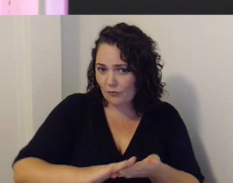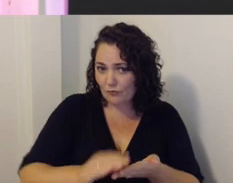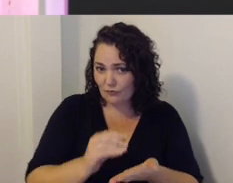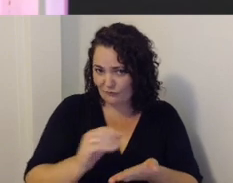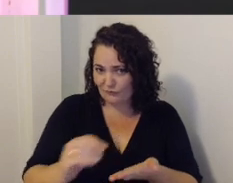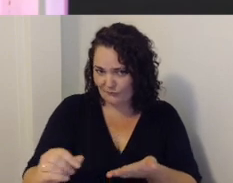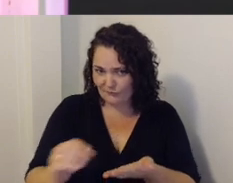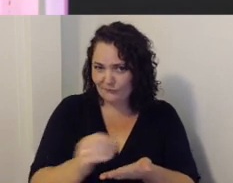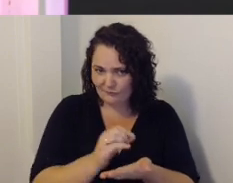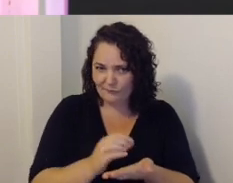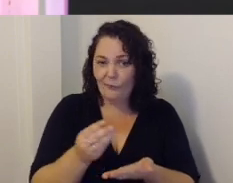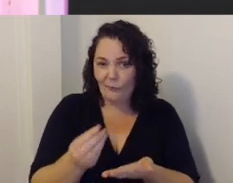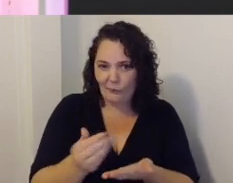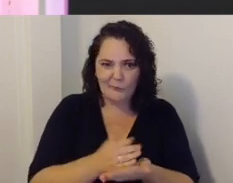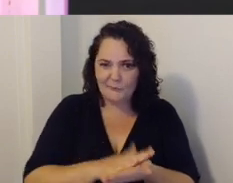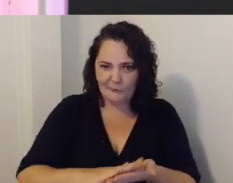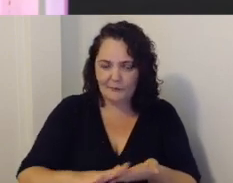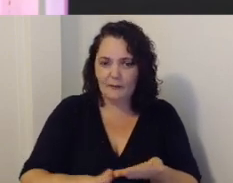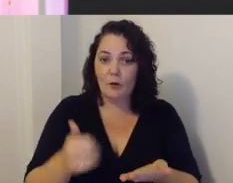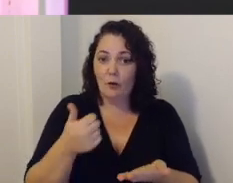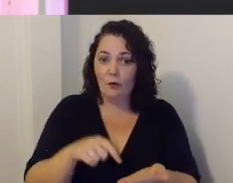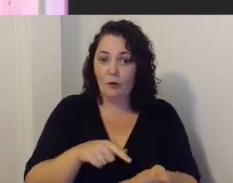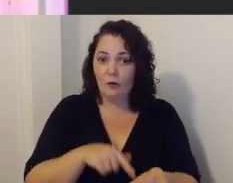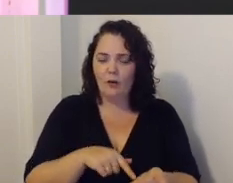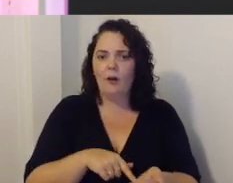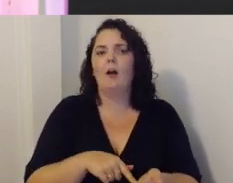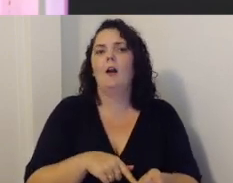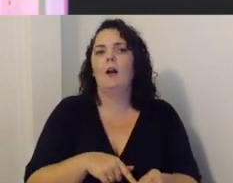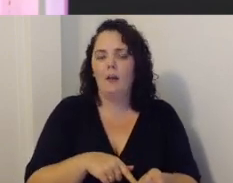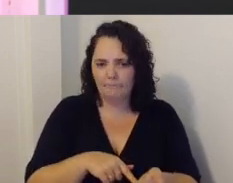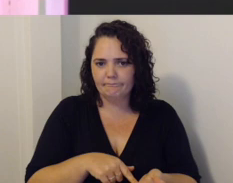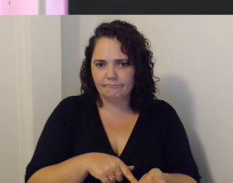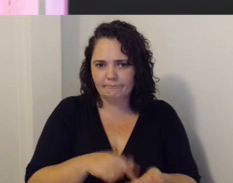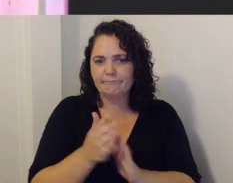the um the beautiful textures and fibers of paper, it just opens up a whole other realm of